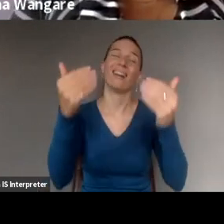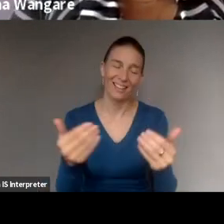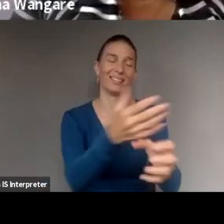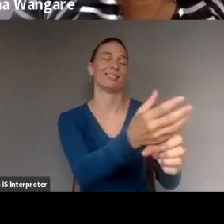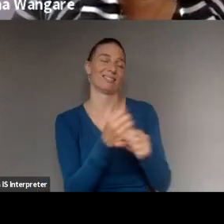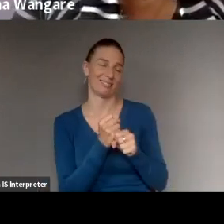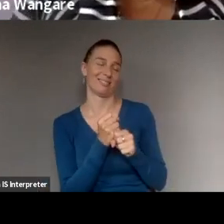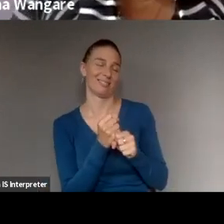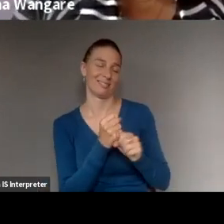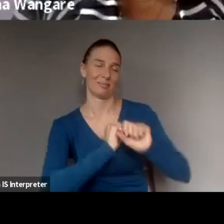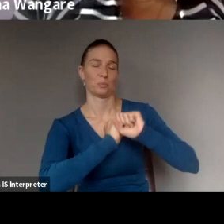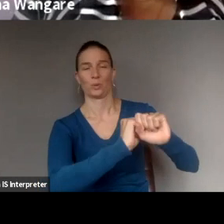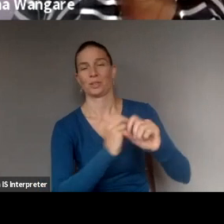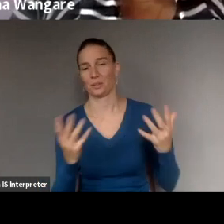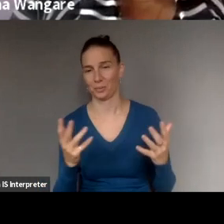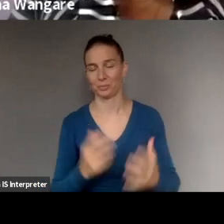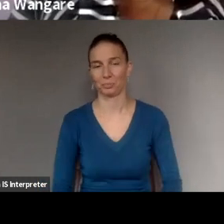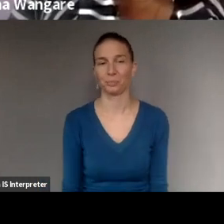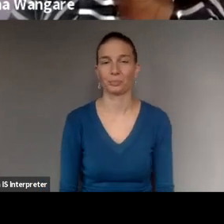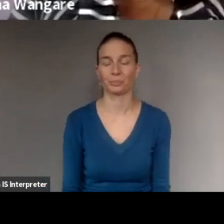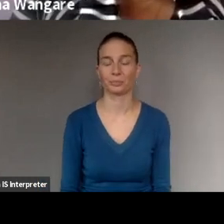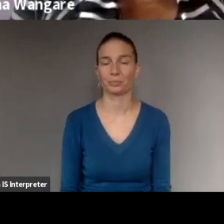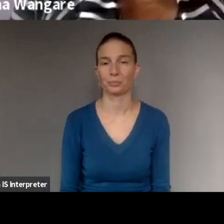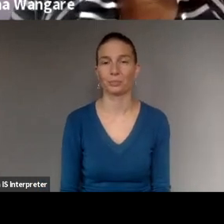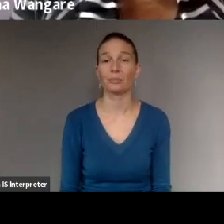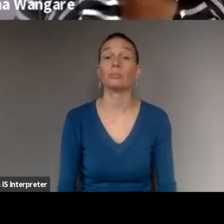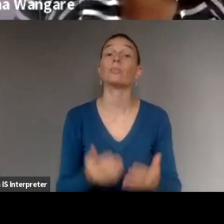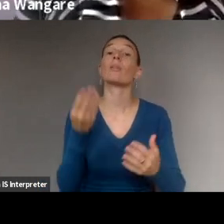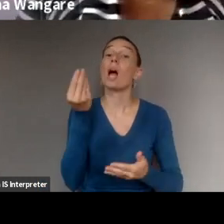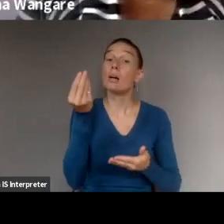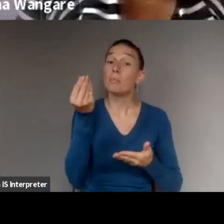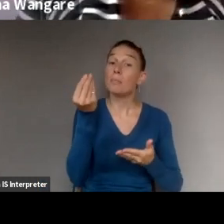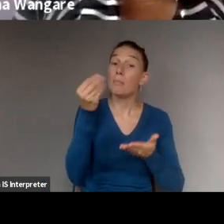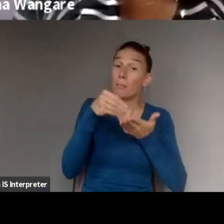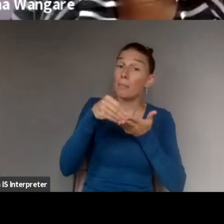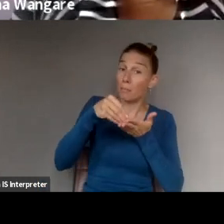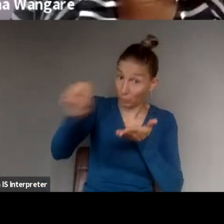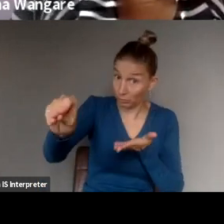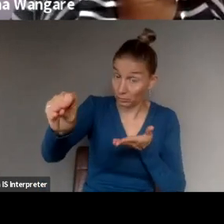So the dipersements of cash transfers are done every other month using mobile money.